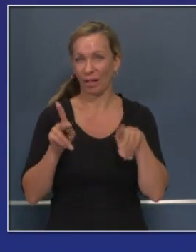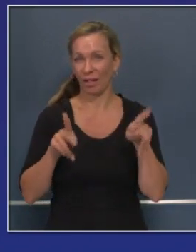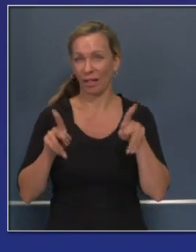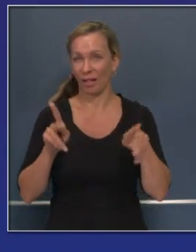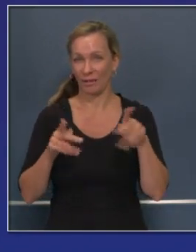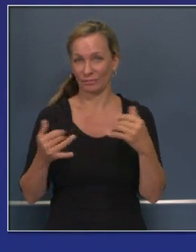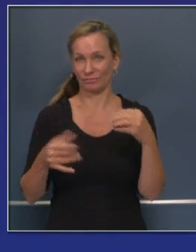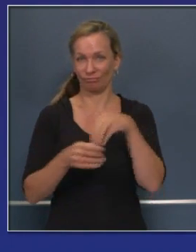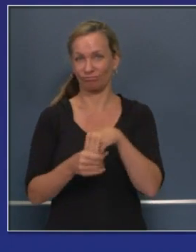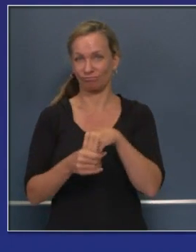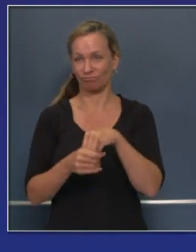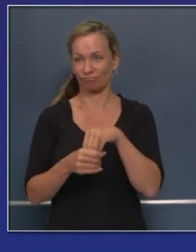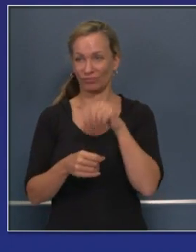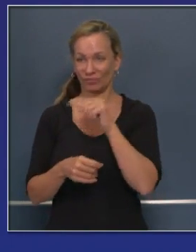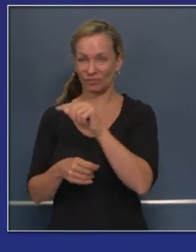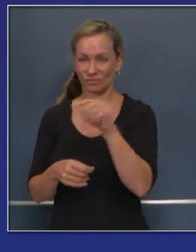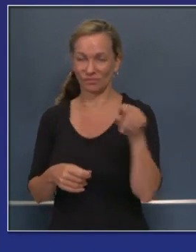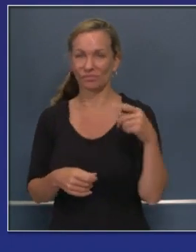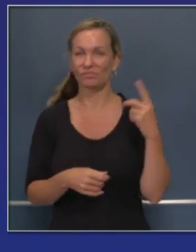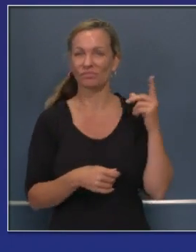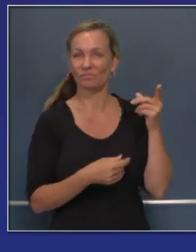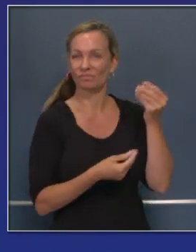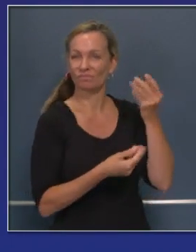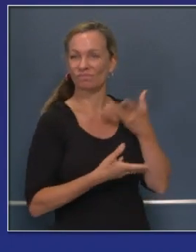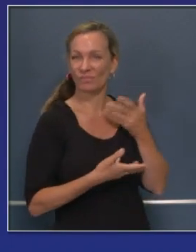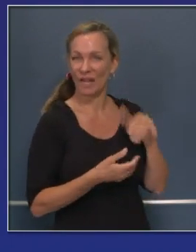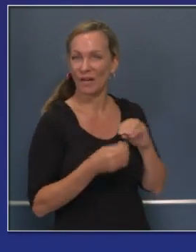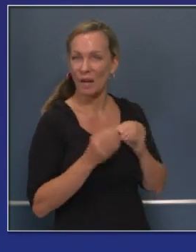WE DO HAVE MORE TRADITION SHELTERS.